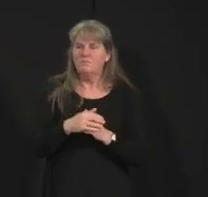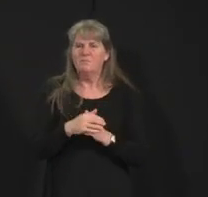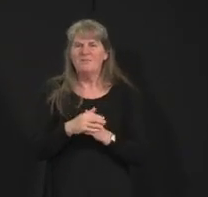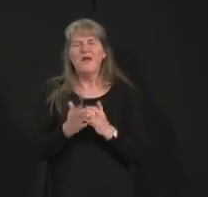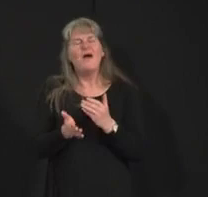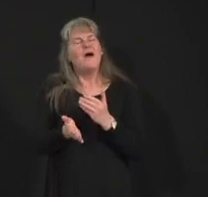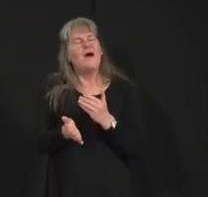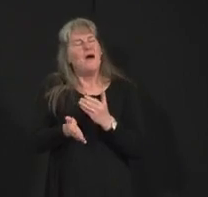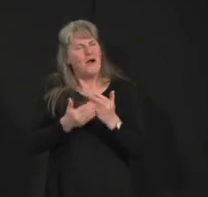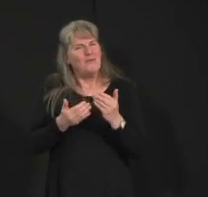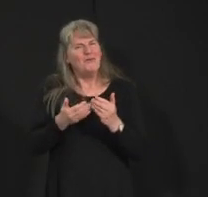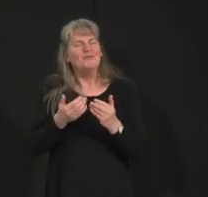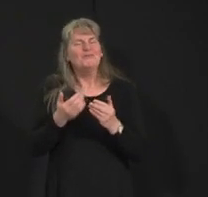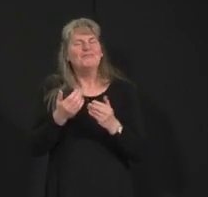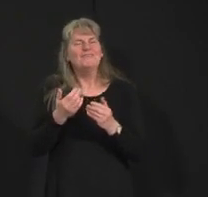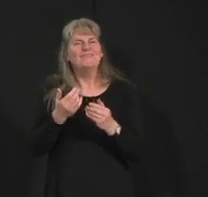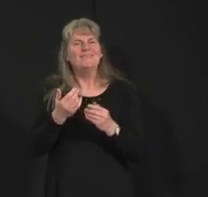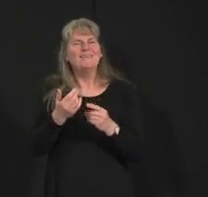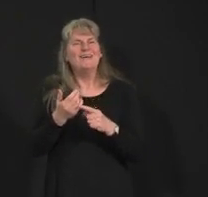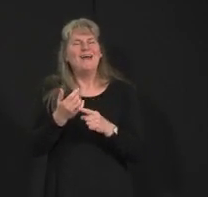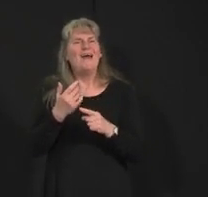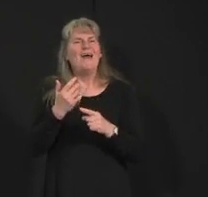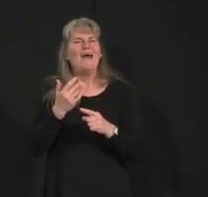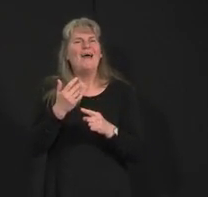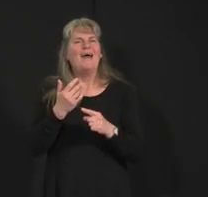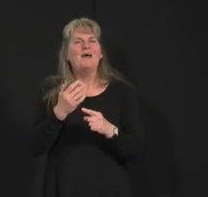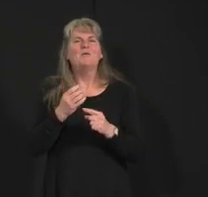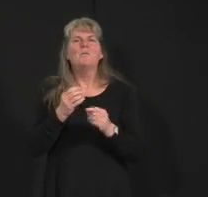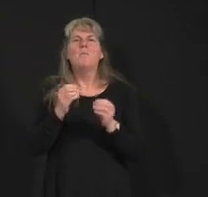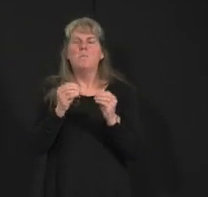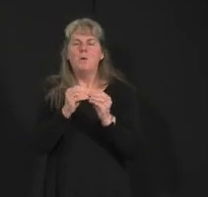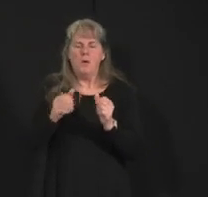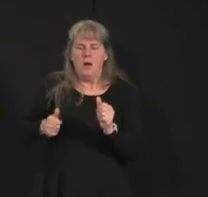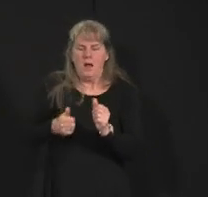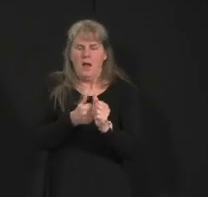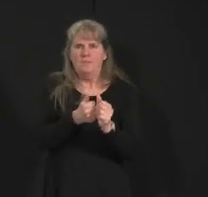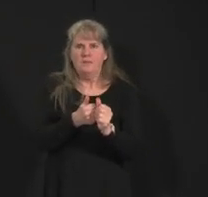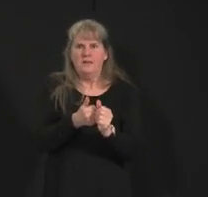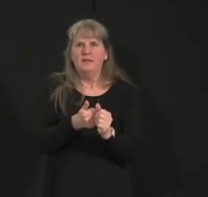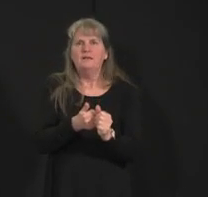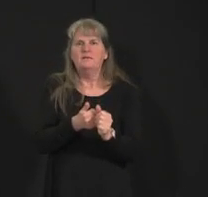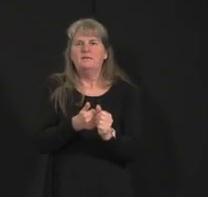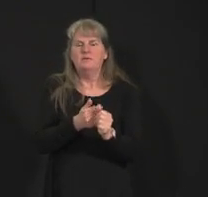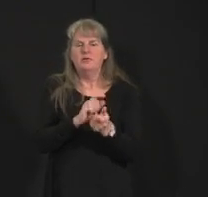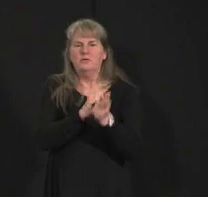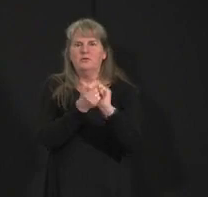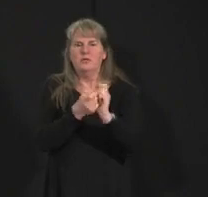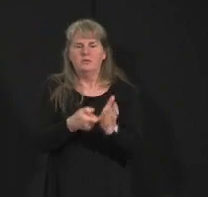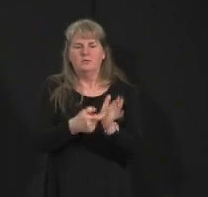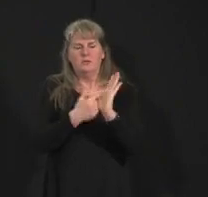I will probably able to provide some further updates on that later on this week.